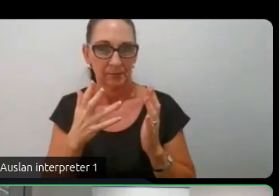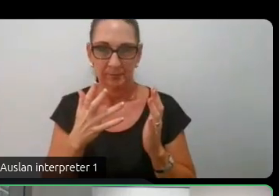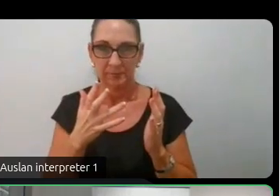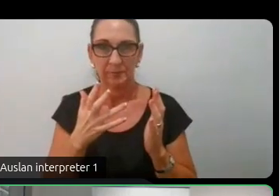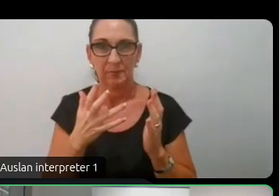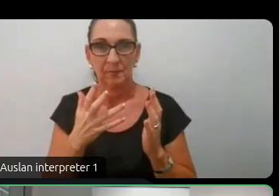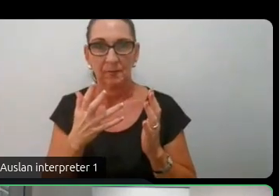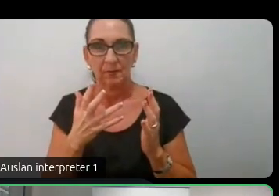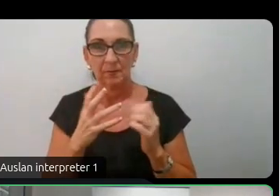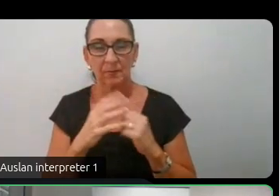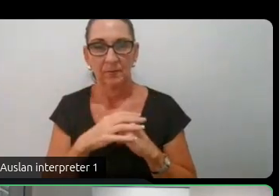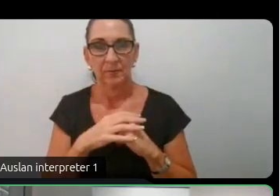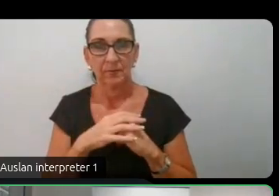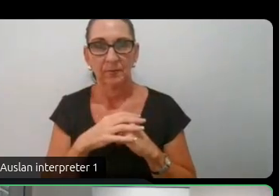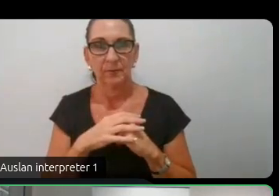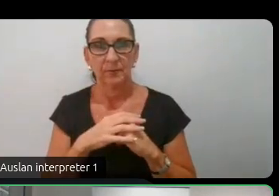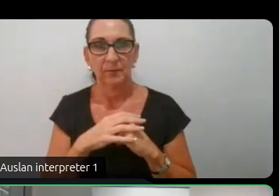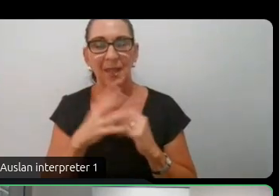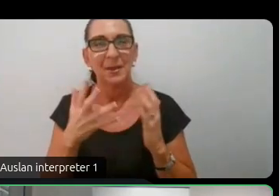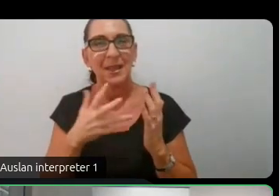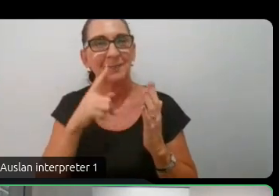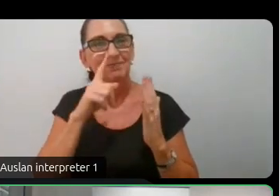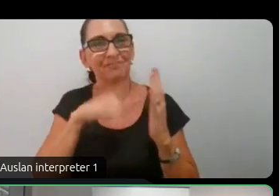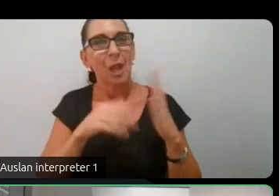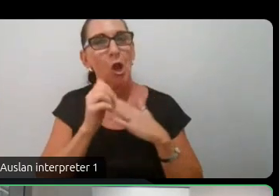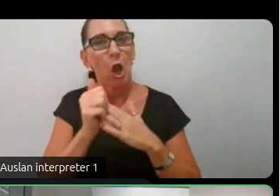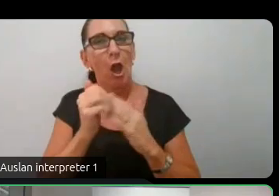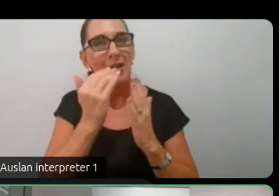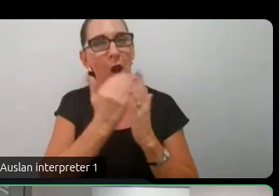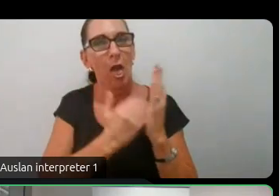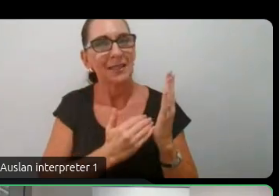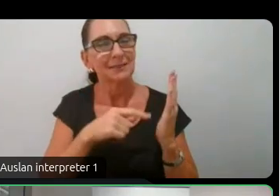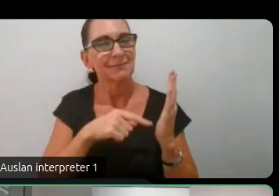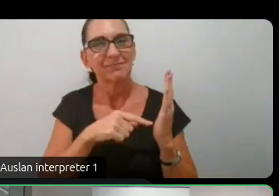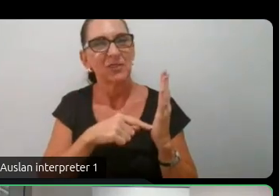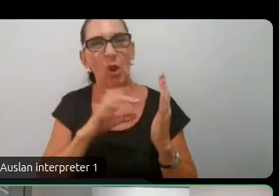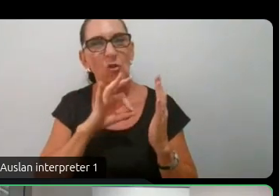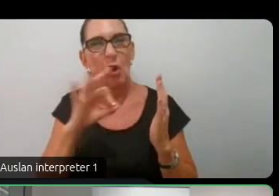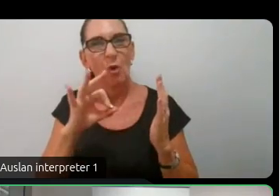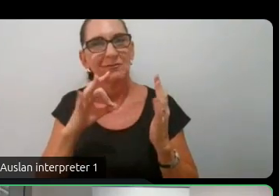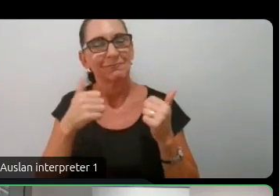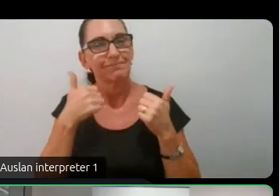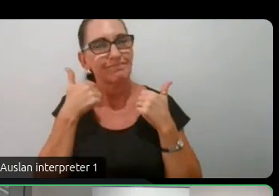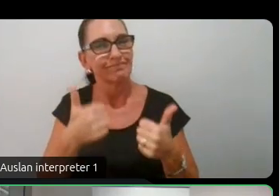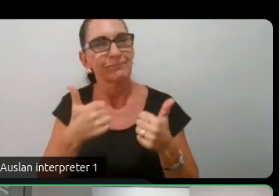not be uh as strong as a supporting argument as a legislation would but typically they are accepted